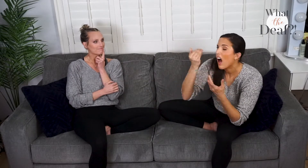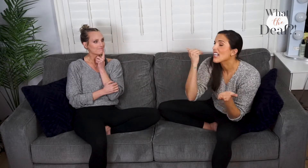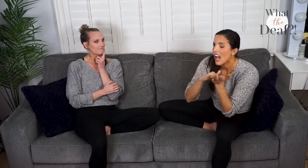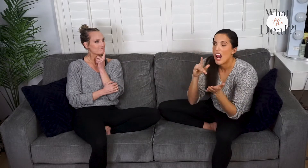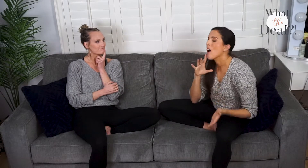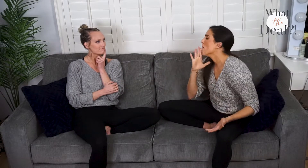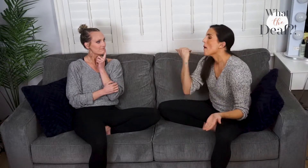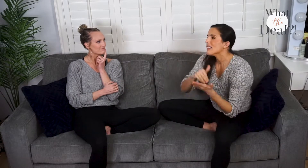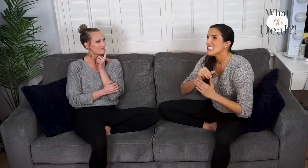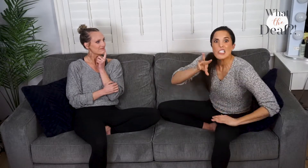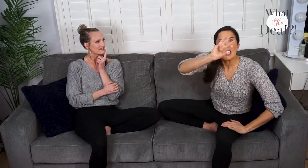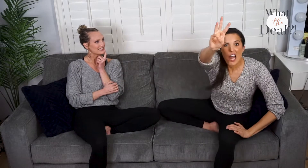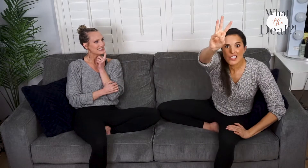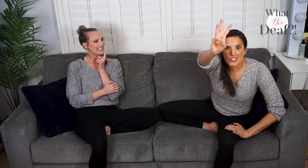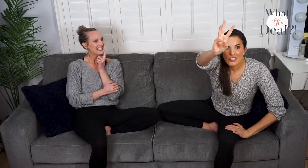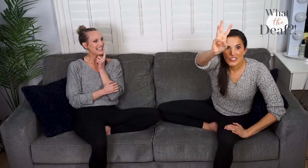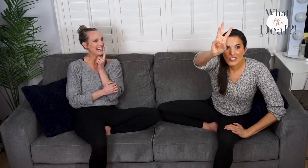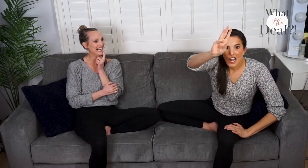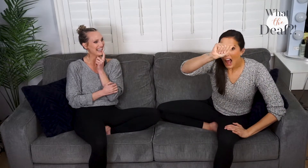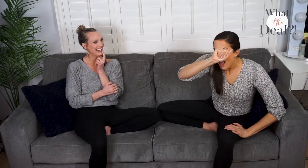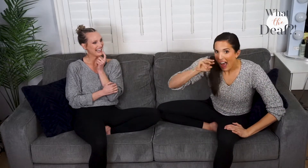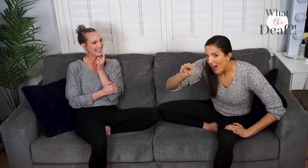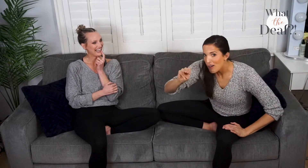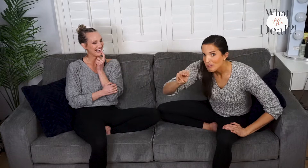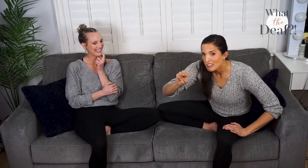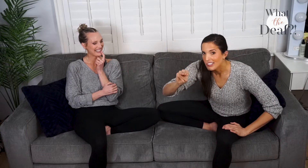Again, I will repeat it: SIX! In the morning!